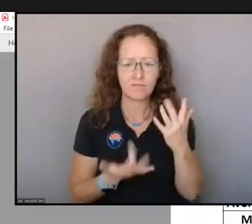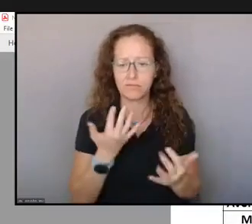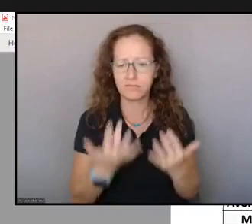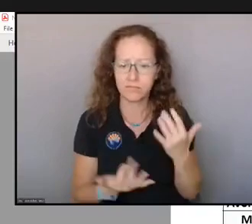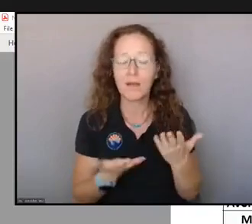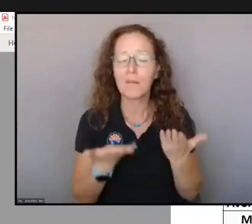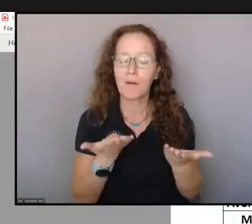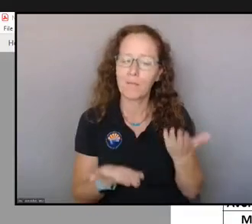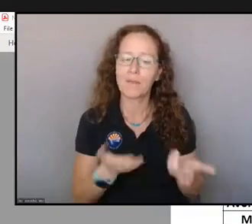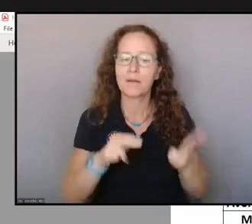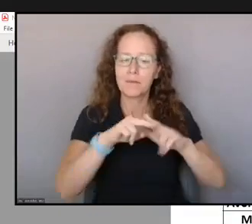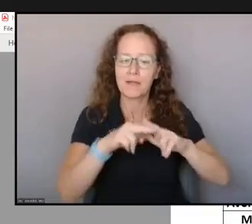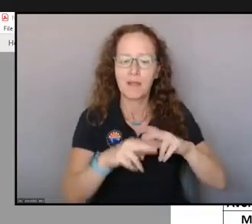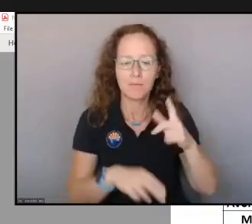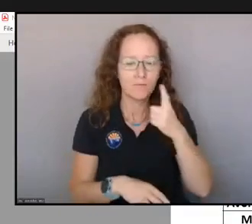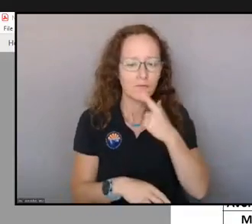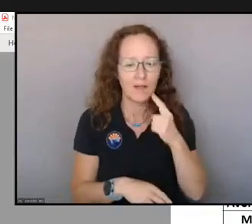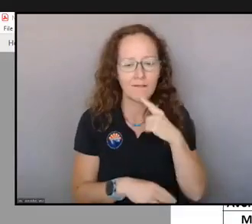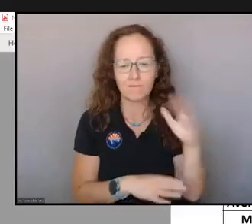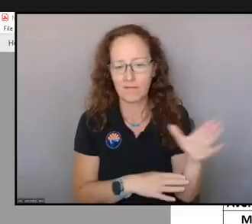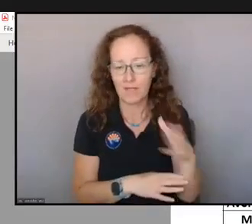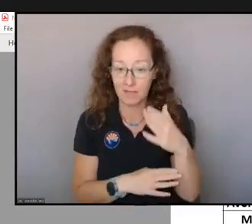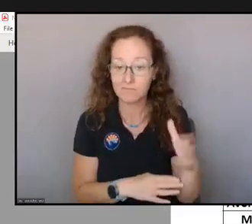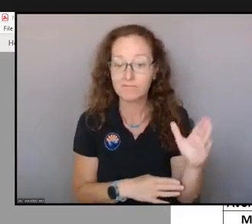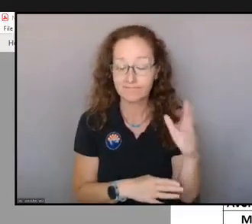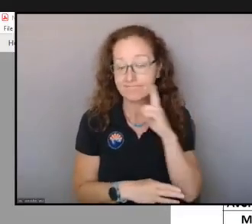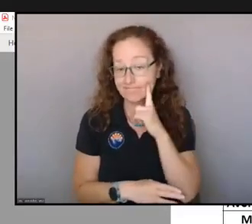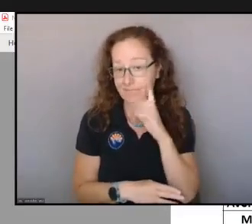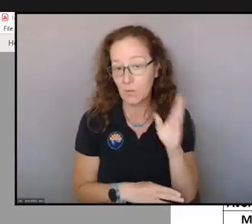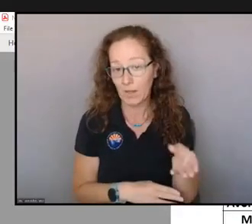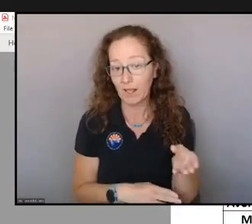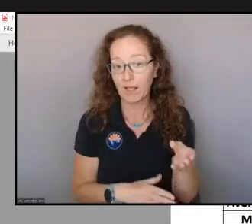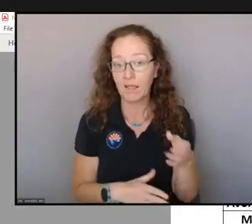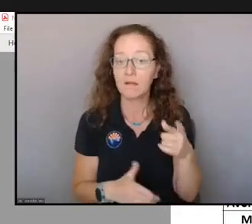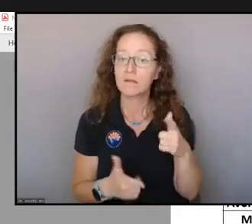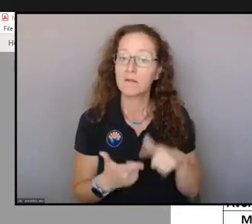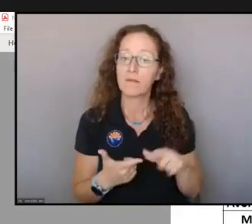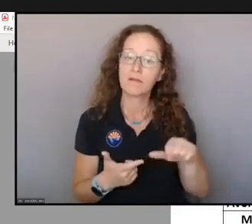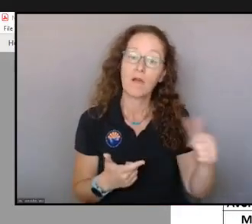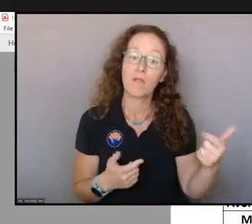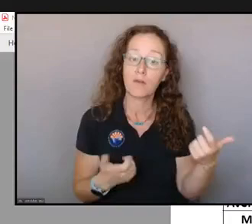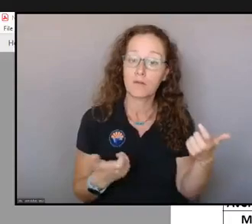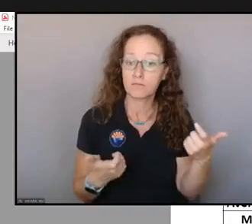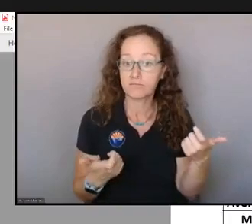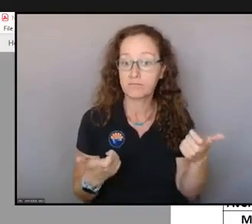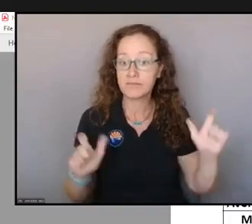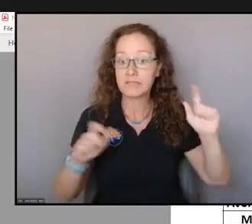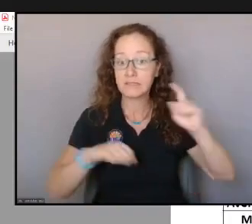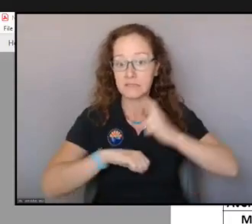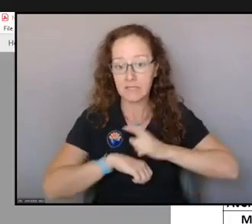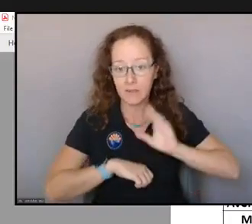IN THE DAYS COMING. AND THAT'S GOING TO BE ANOTHER BIG DAY. ONE OF THE BIG CHANGES THERE, YOU SEE SOME SOUTHEAST